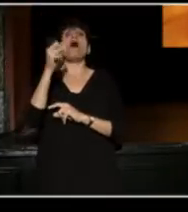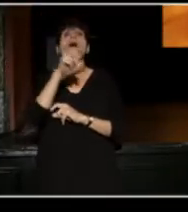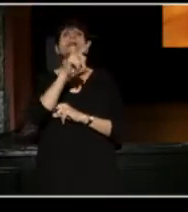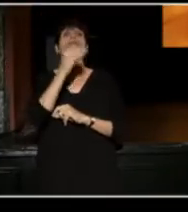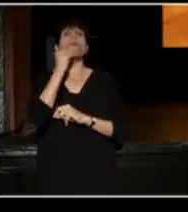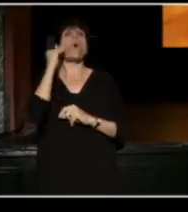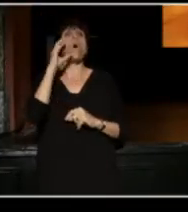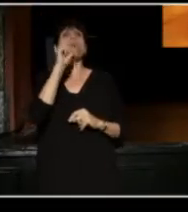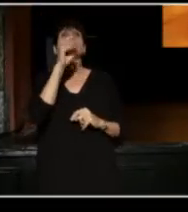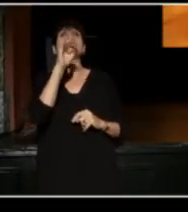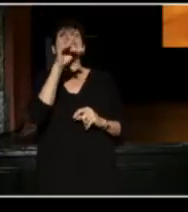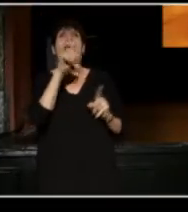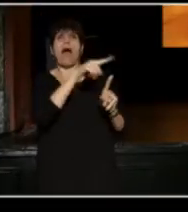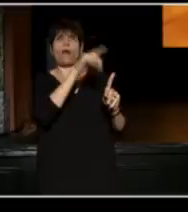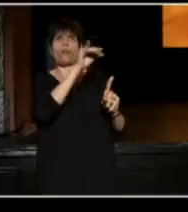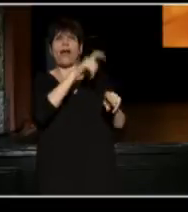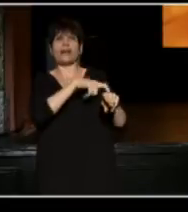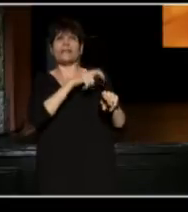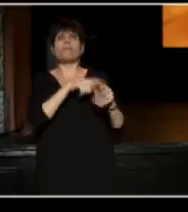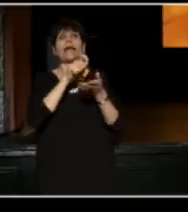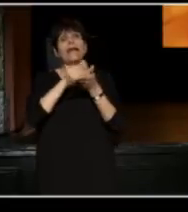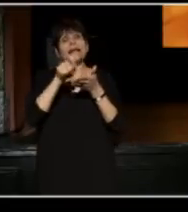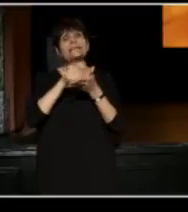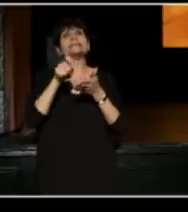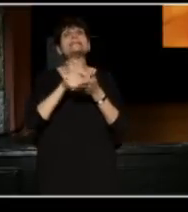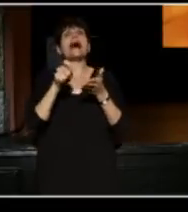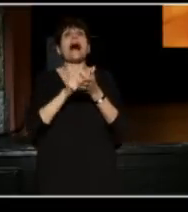August signed copies of his first TCG's published play,